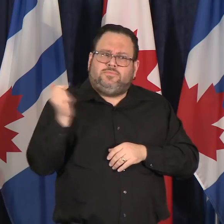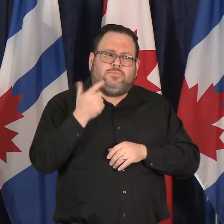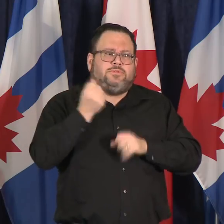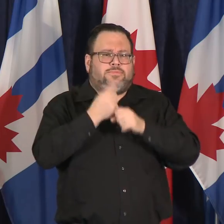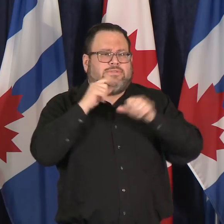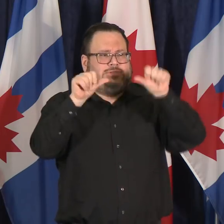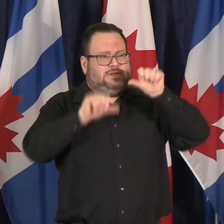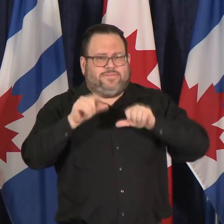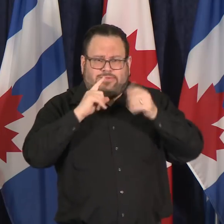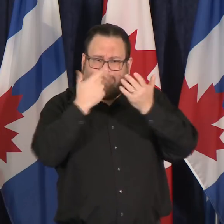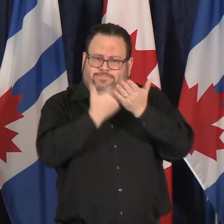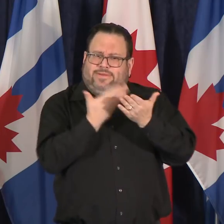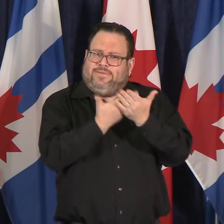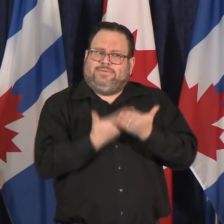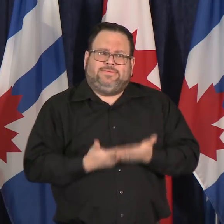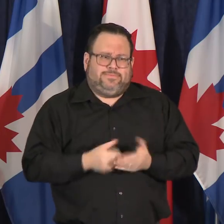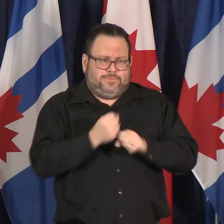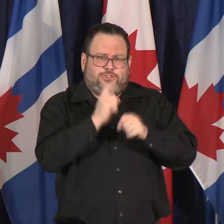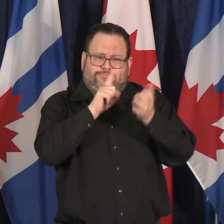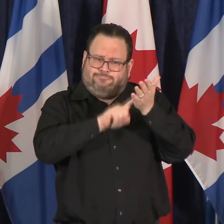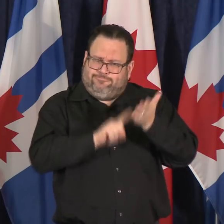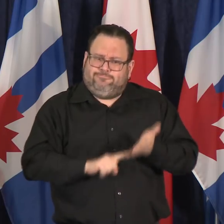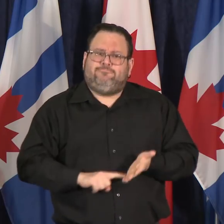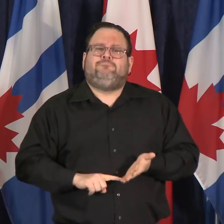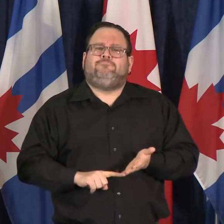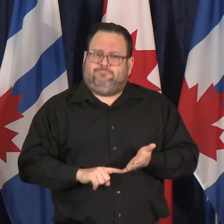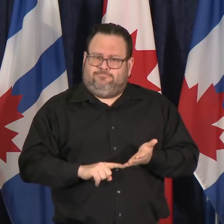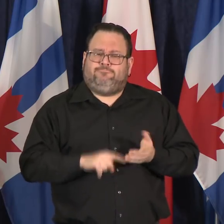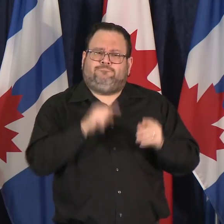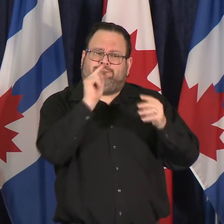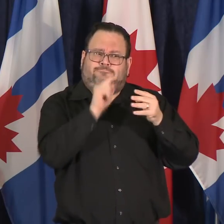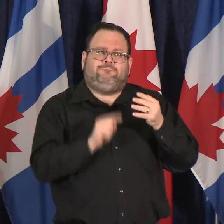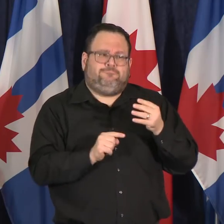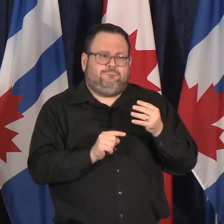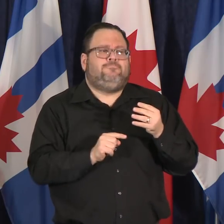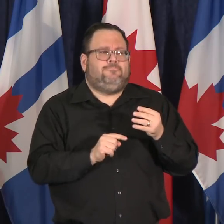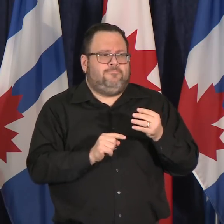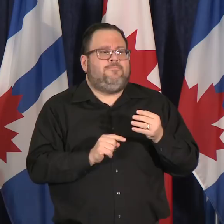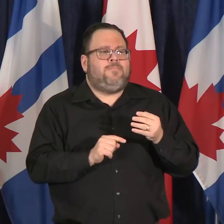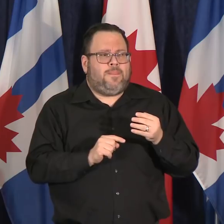comes to respiratory diseases we do sometimes see multiple waves of disease